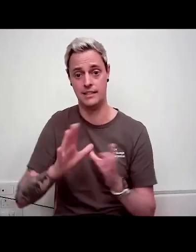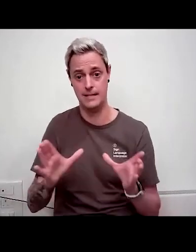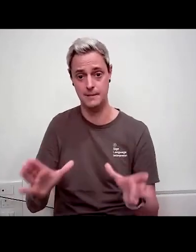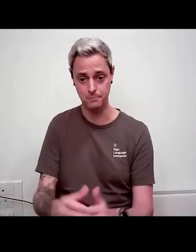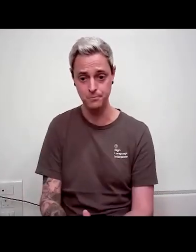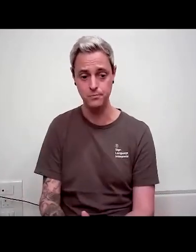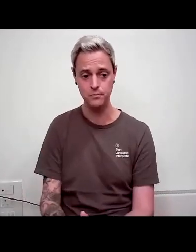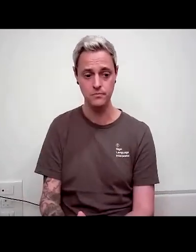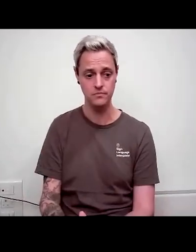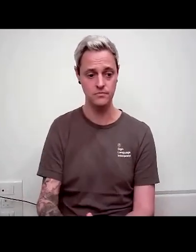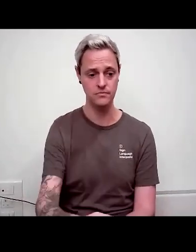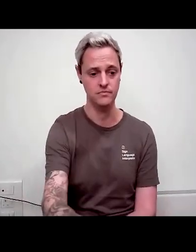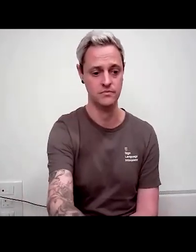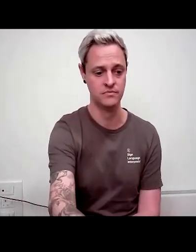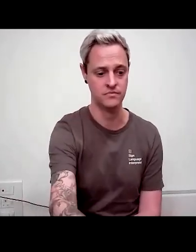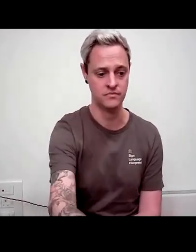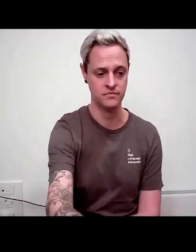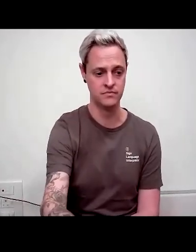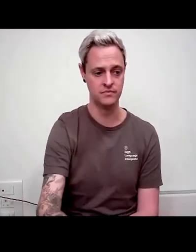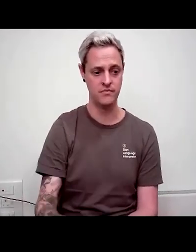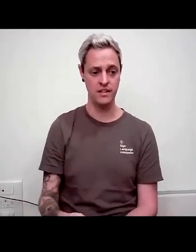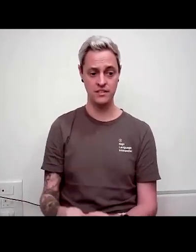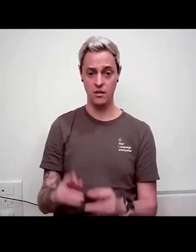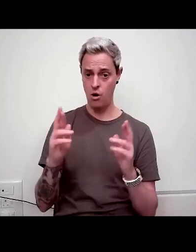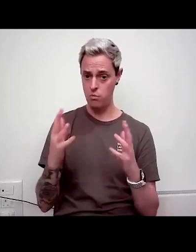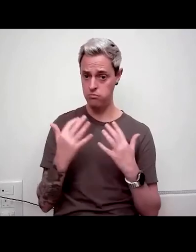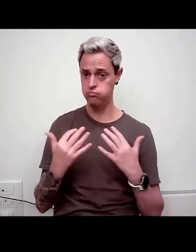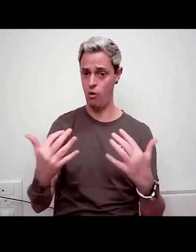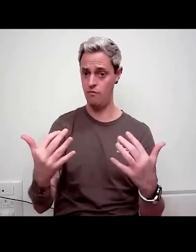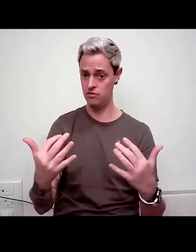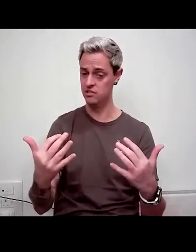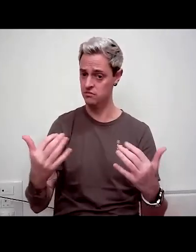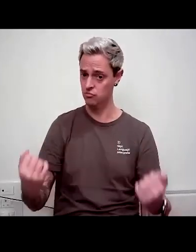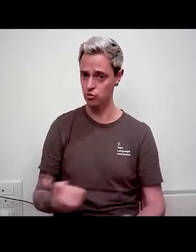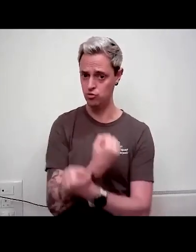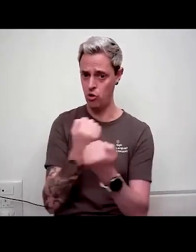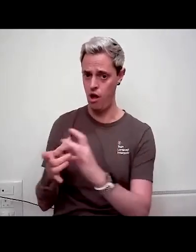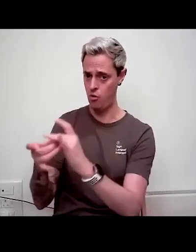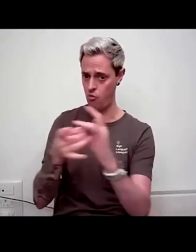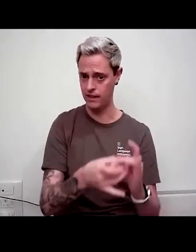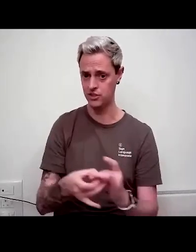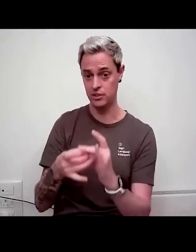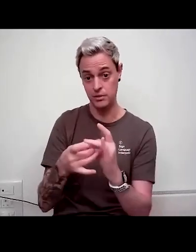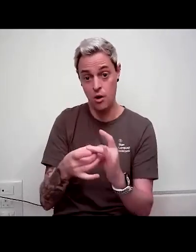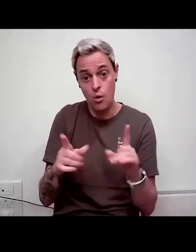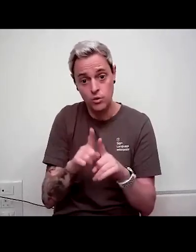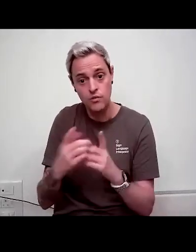So we do hope that this conference has strengthened existing relationships and I’m really grateful for the new relationships that have been